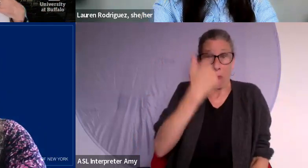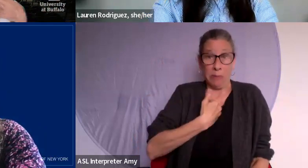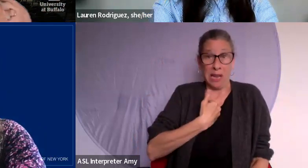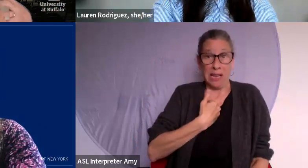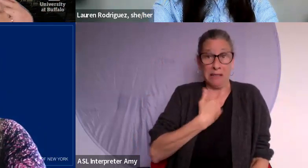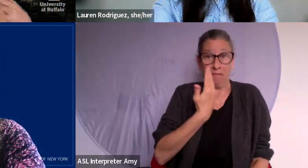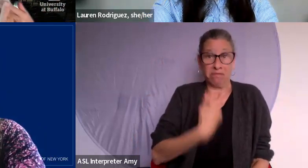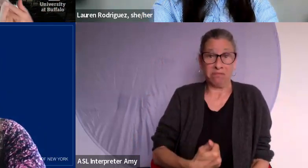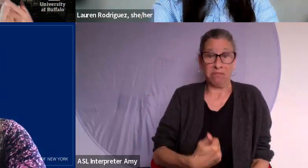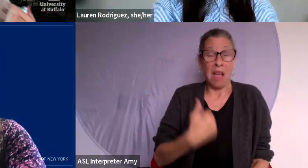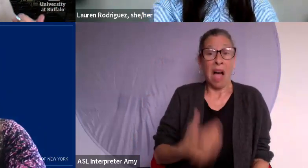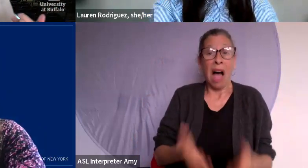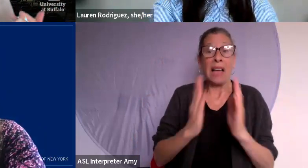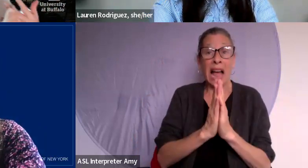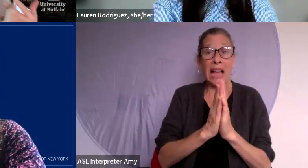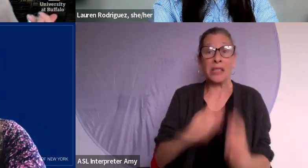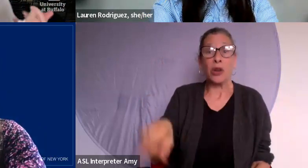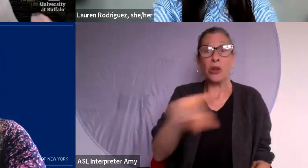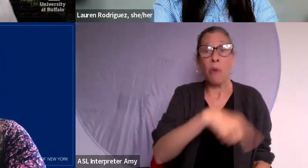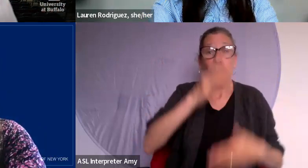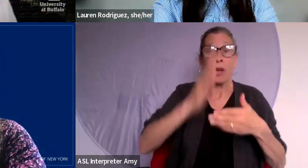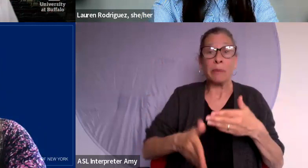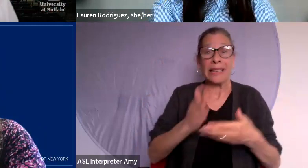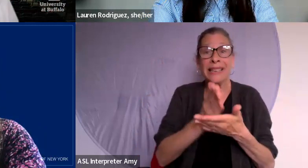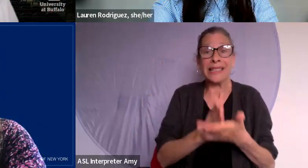I would ask that everybody complete a section 508 version